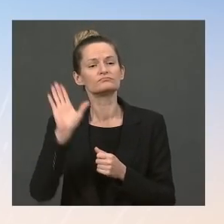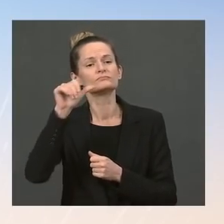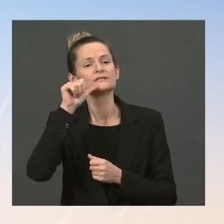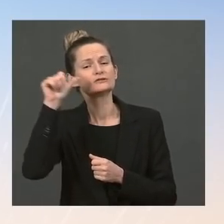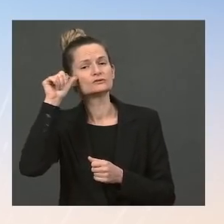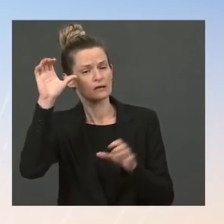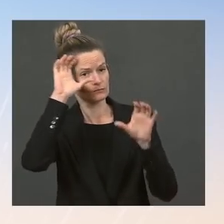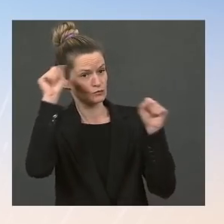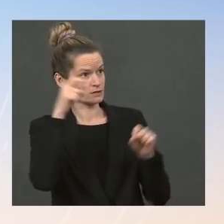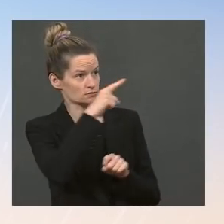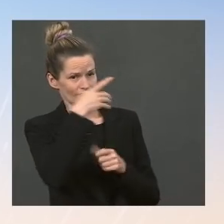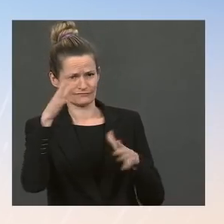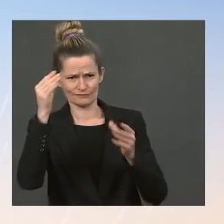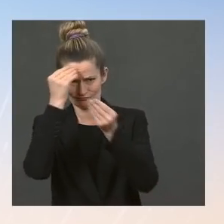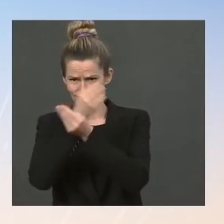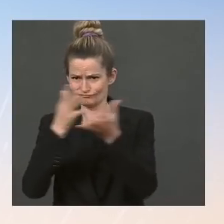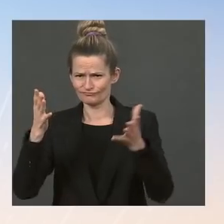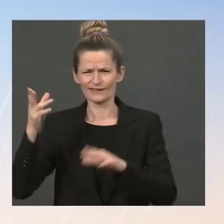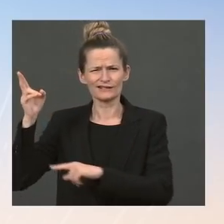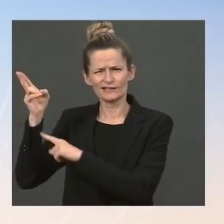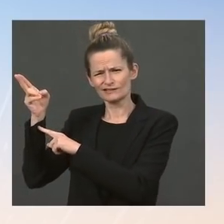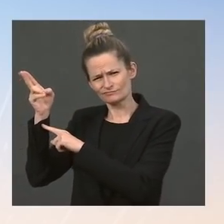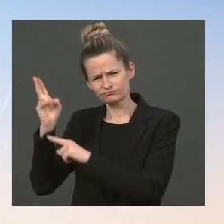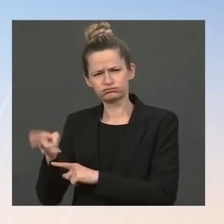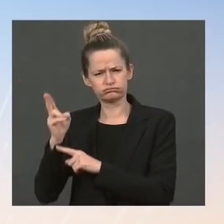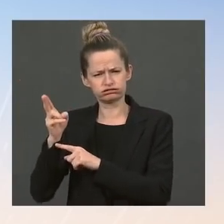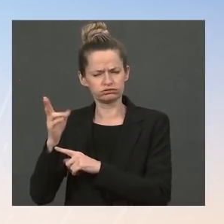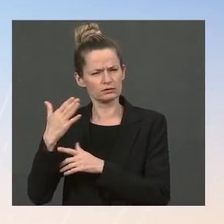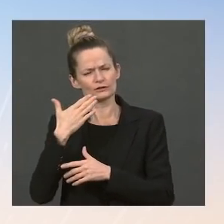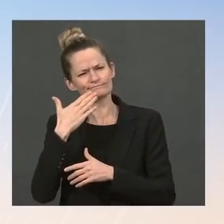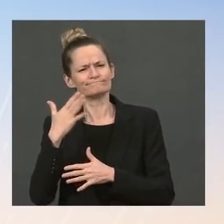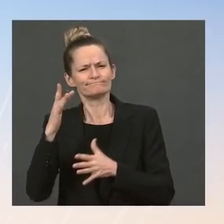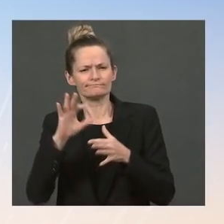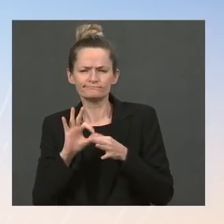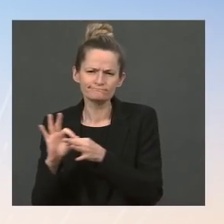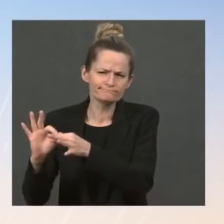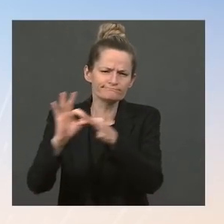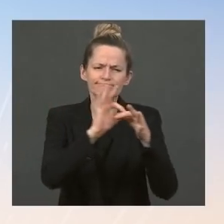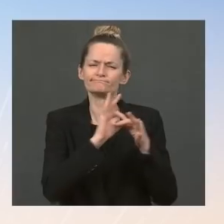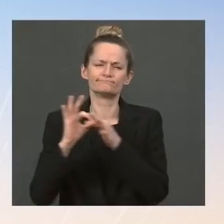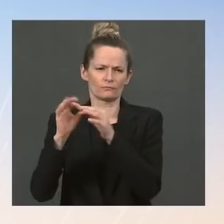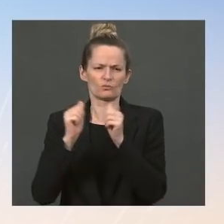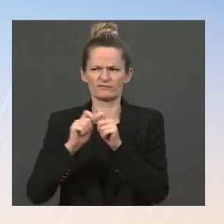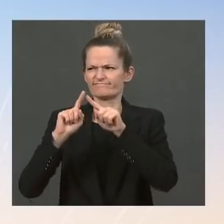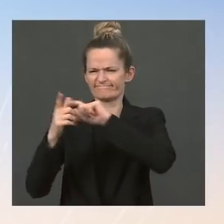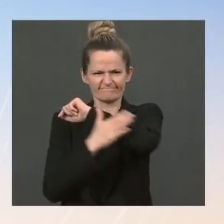a historic trilateral security partnership with the United Kingdom and Australia, two of our closest allies,